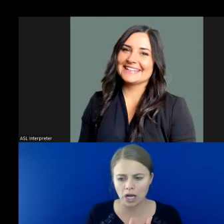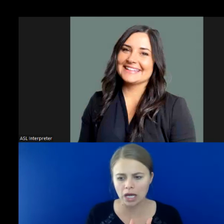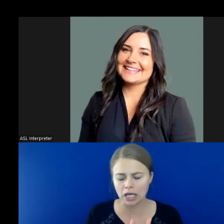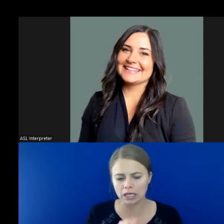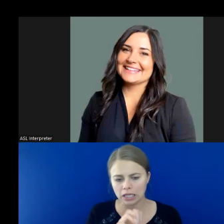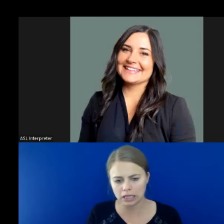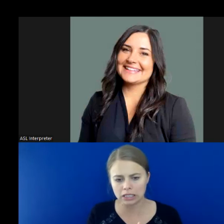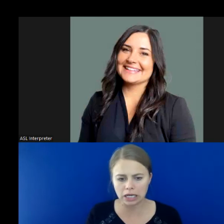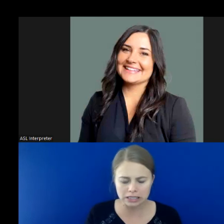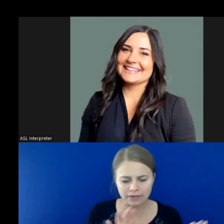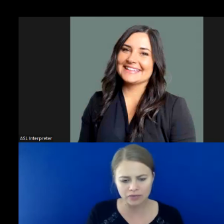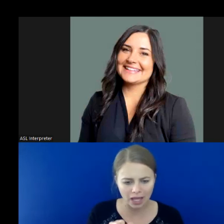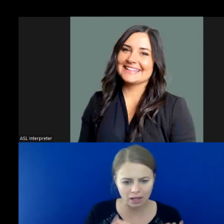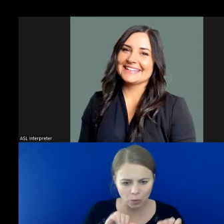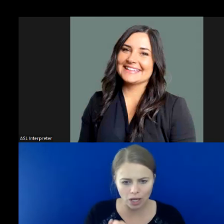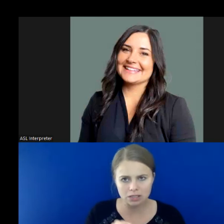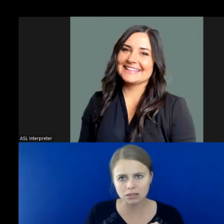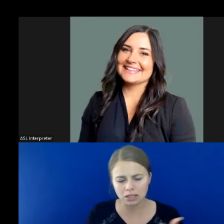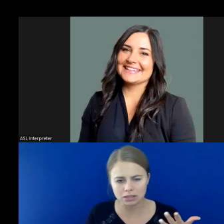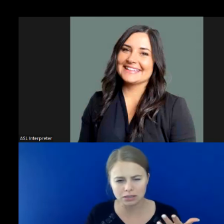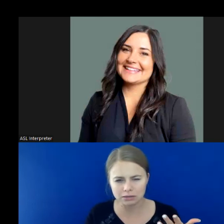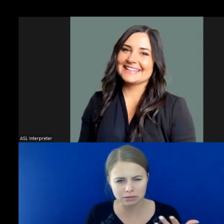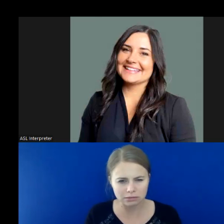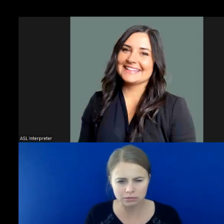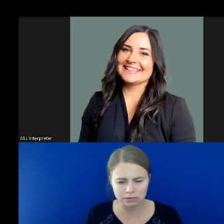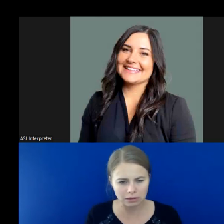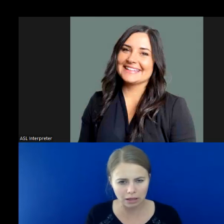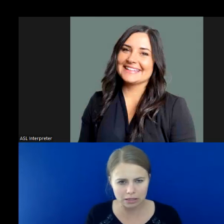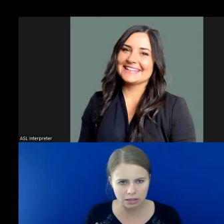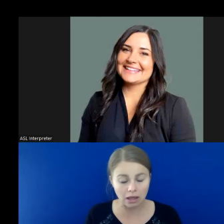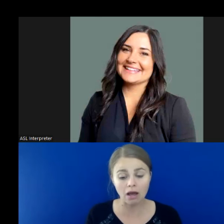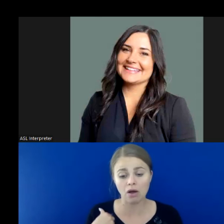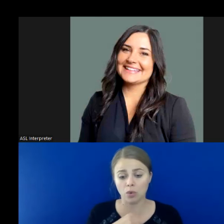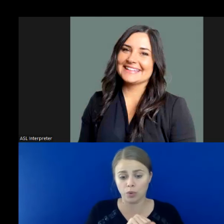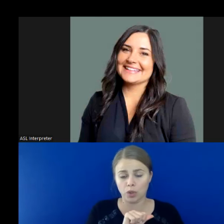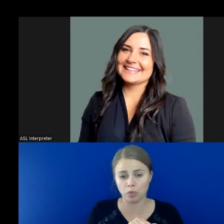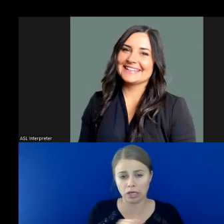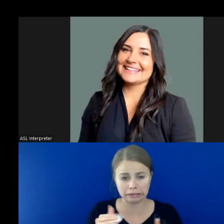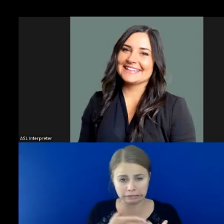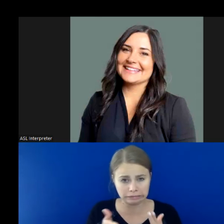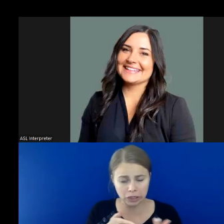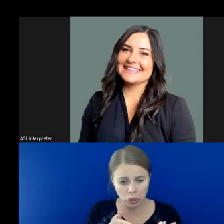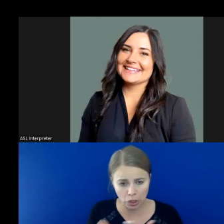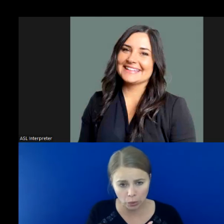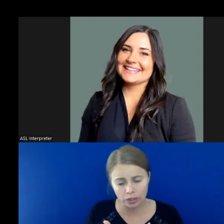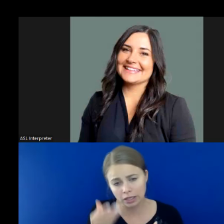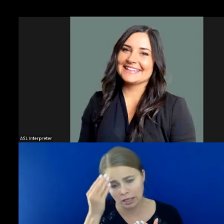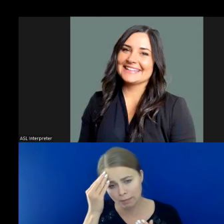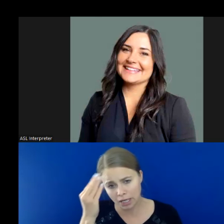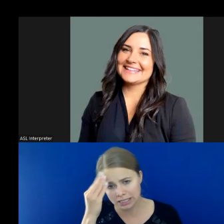that the solution itself was probably a little -- it's the same content, but perhaps it's kind